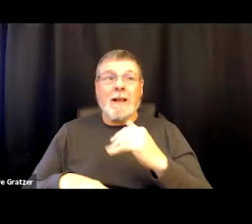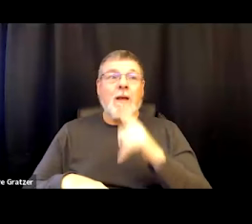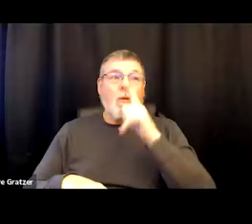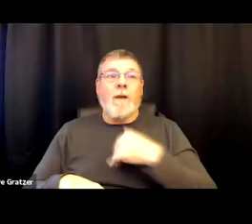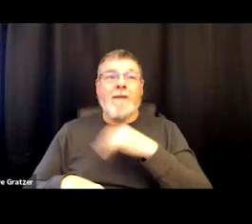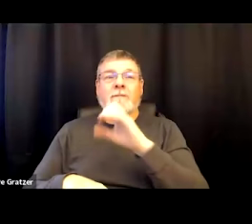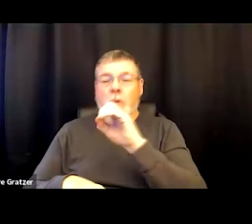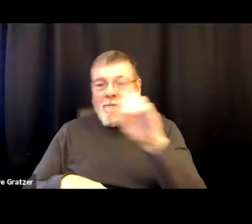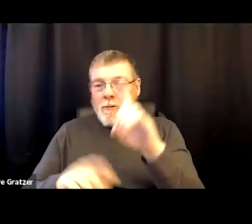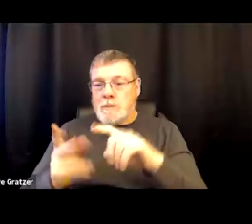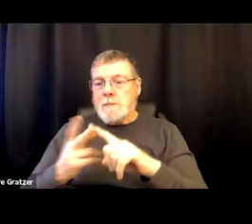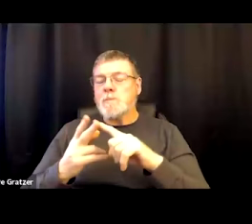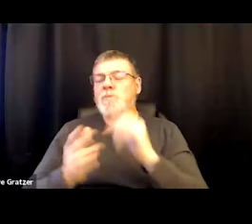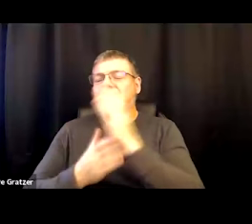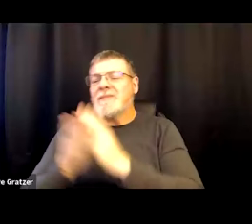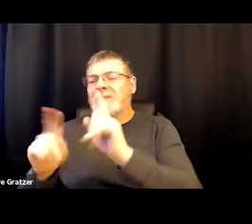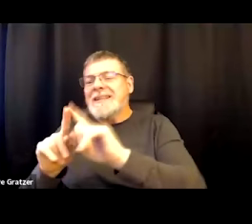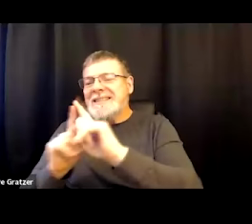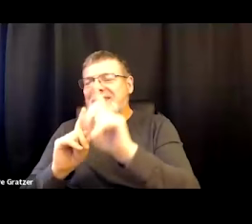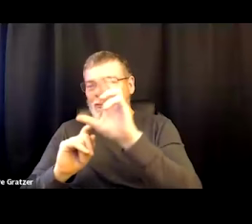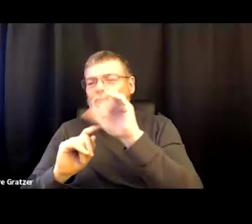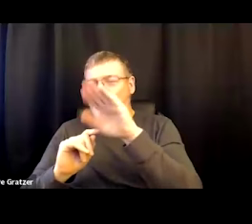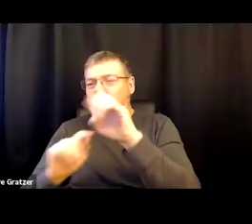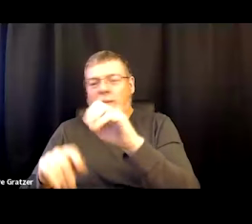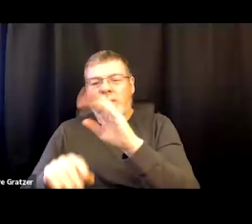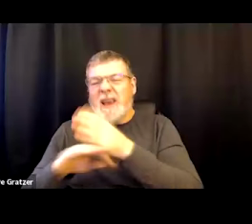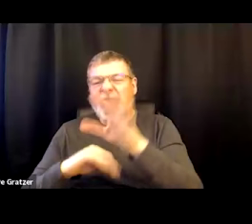commit additional crimes in that first 90 days after release